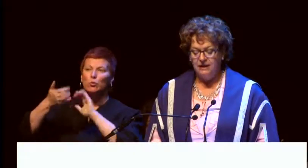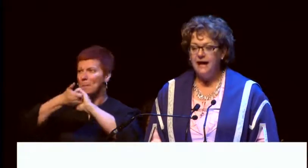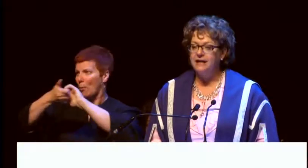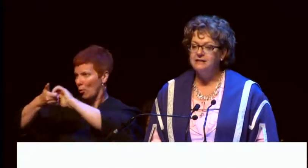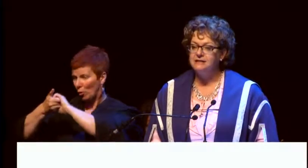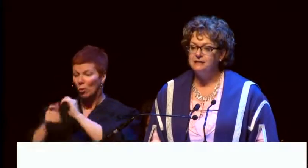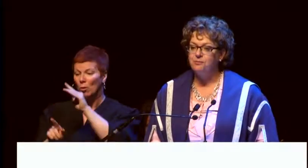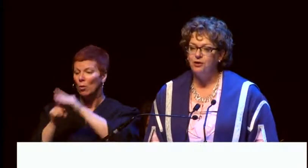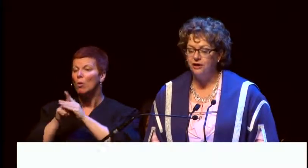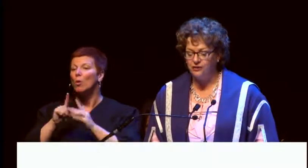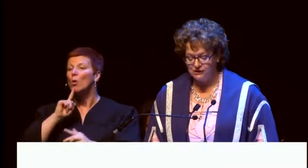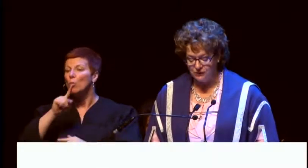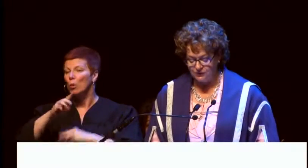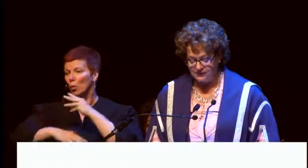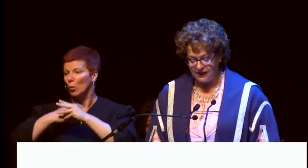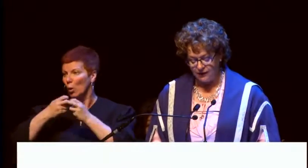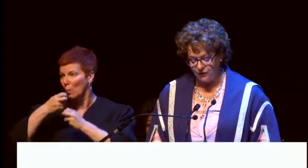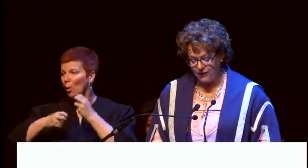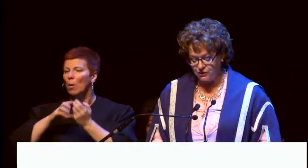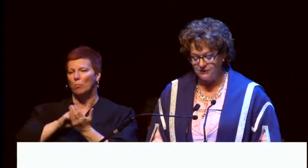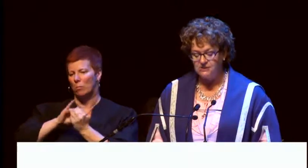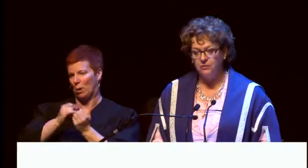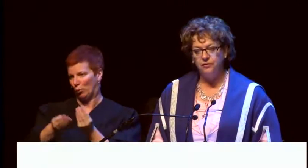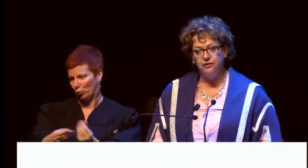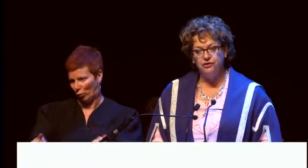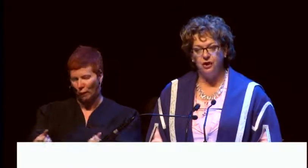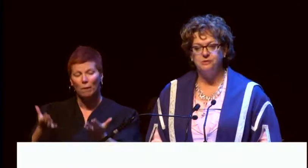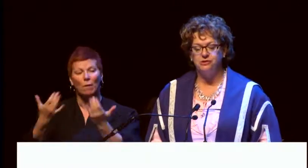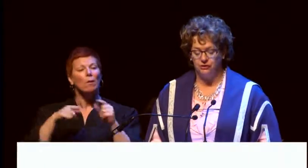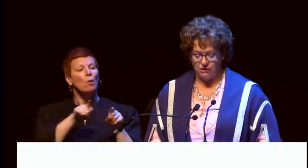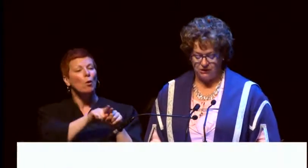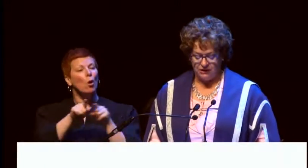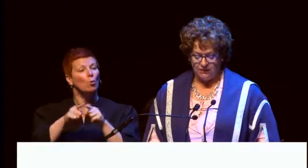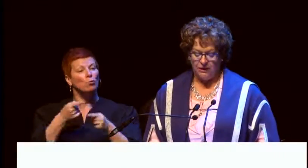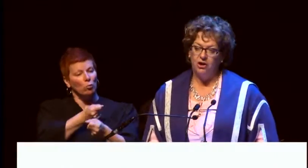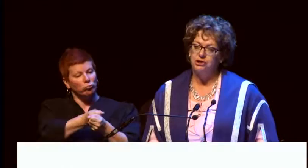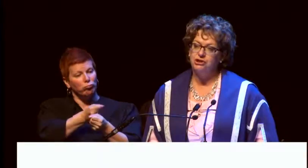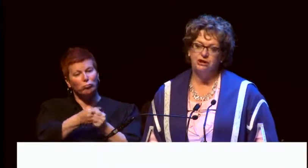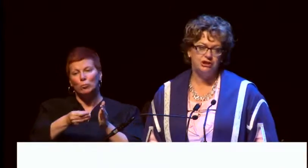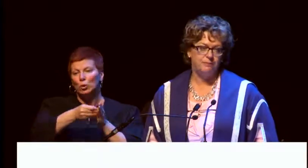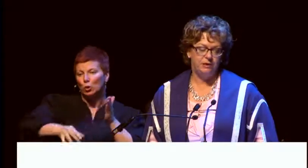AND SUPPORTING OUR STUDENTS AND GRADUATES WITH THEIR JOB SEARCH BY LAUNCHING GBCAREERS